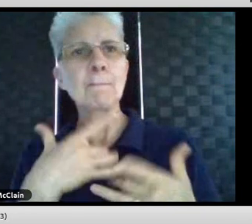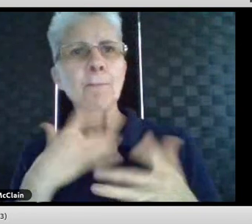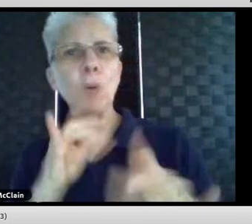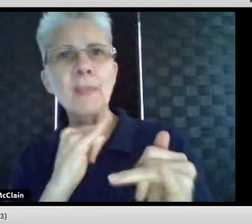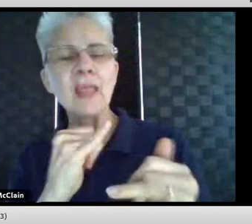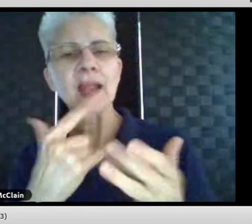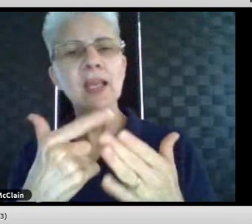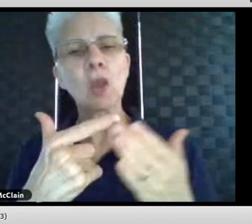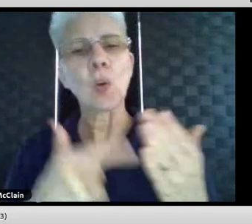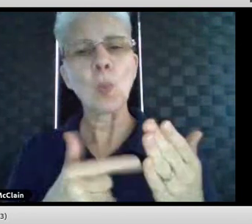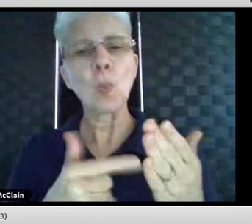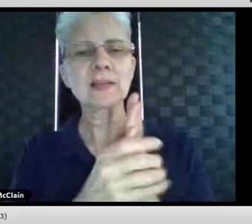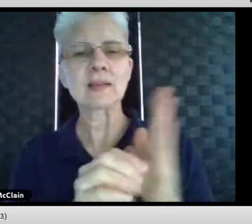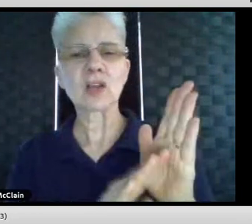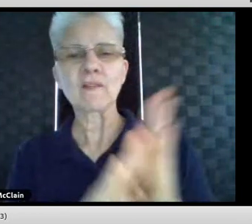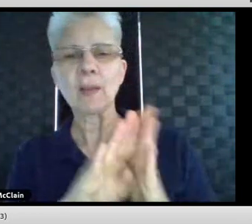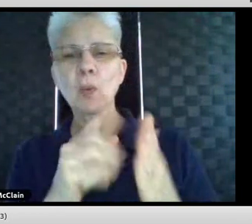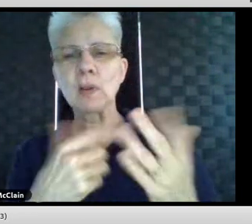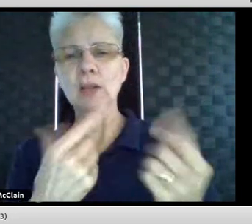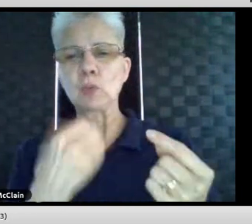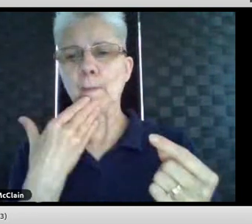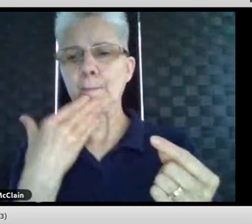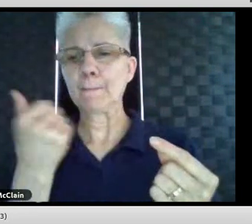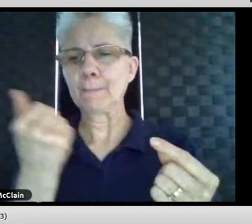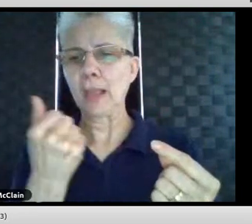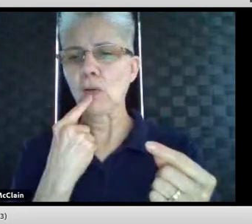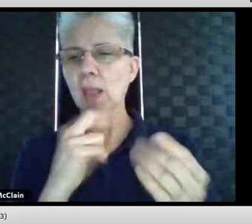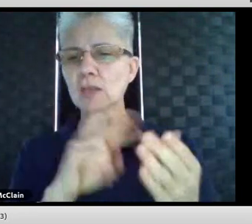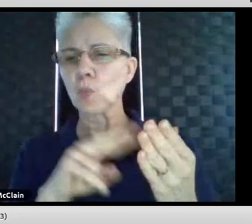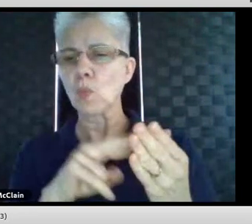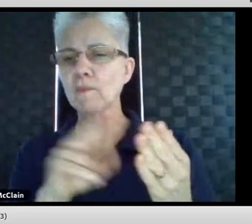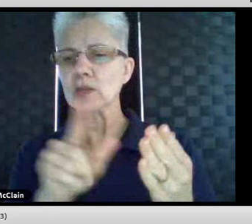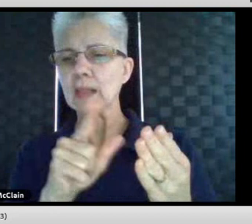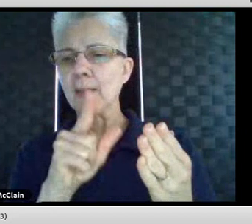and what skills I could develop, and what could I do better as a reference librarian?